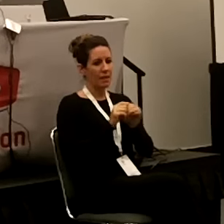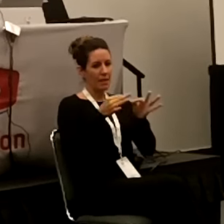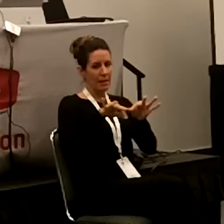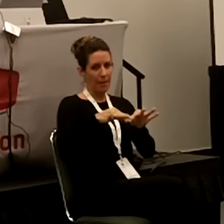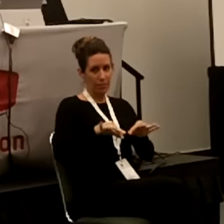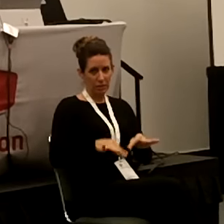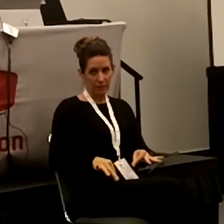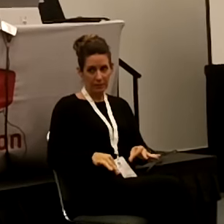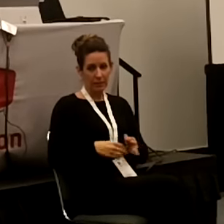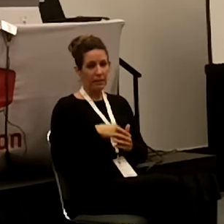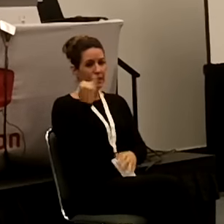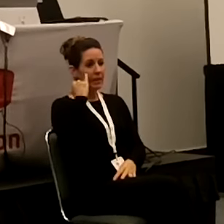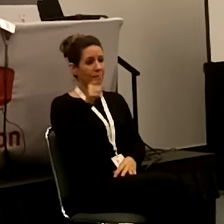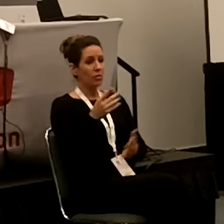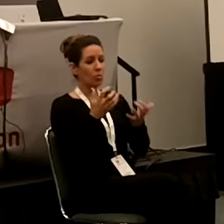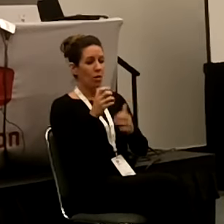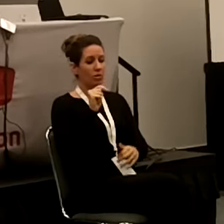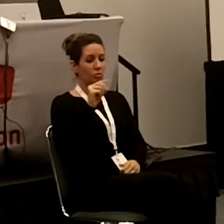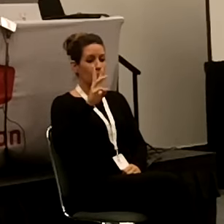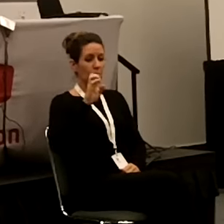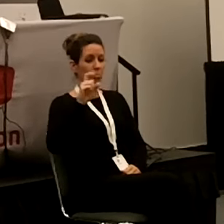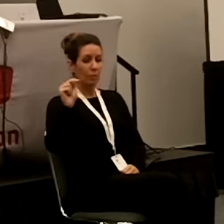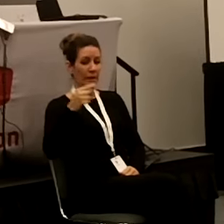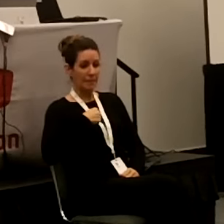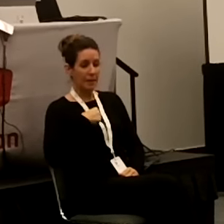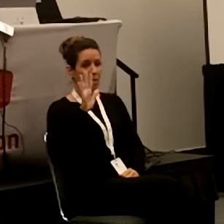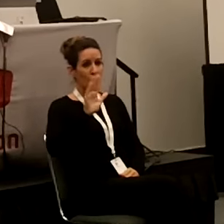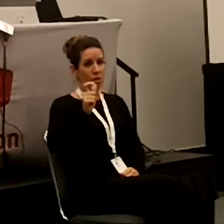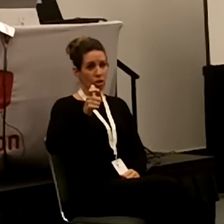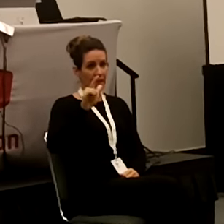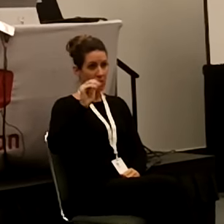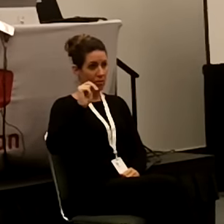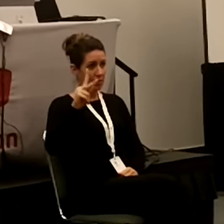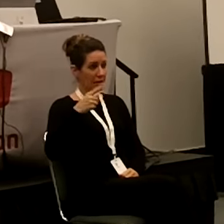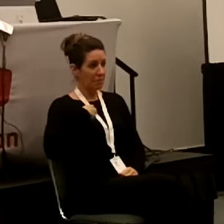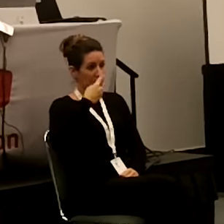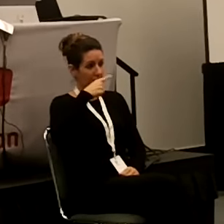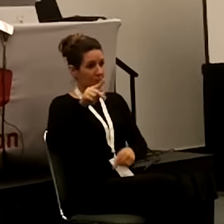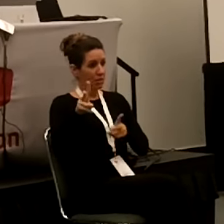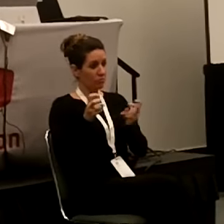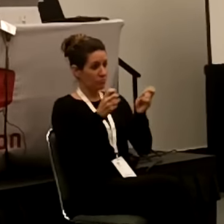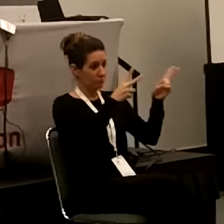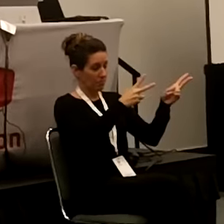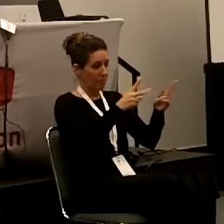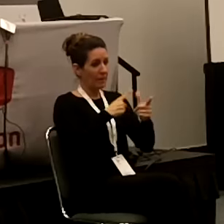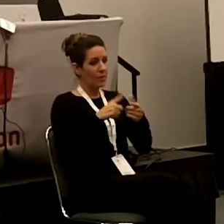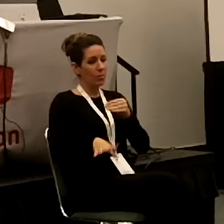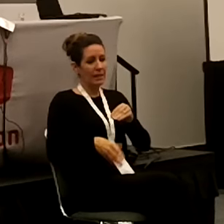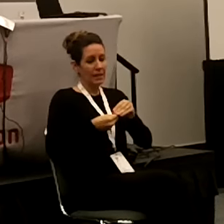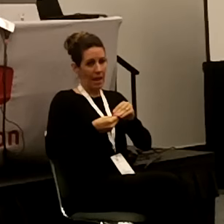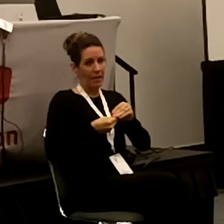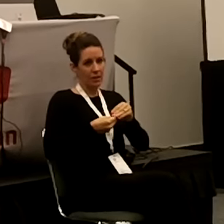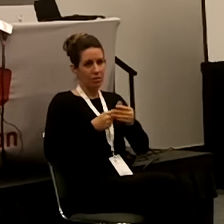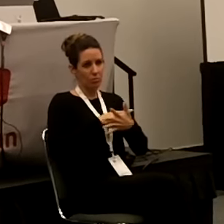If you want to Tweet me your channel names or something, I would Tweet it on Twitter, and then, we could add it to the Tumblr post.